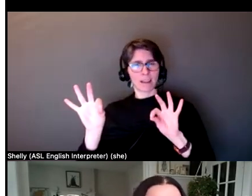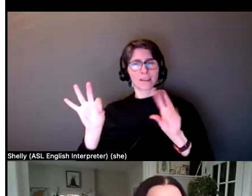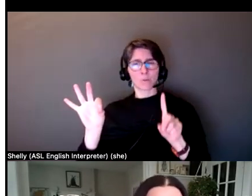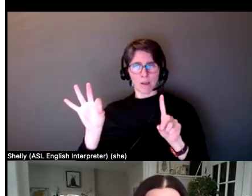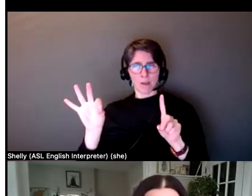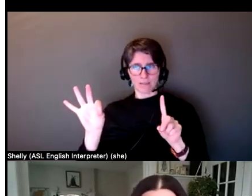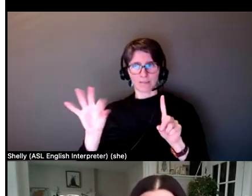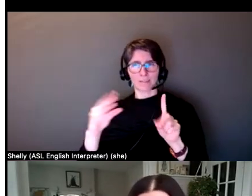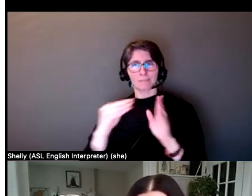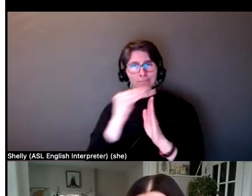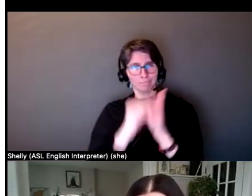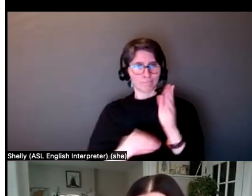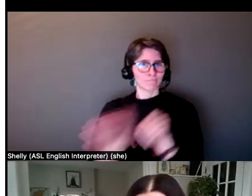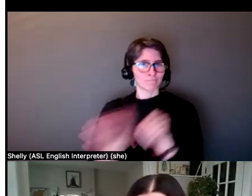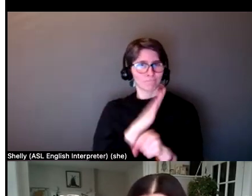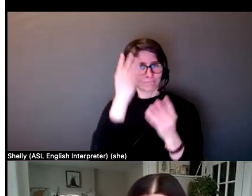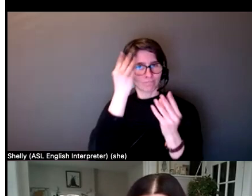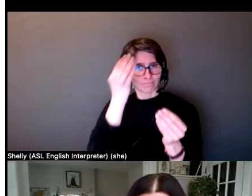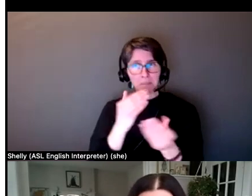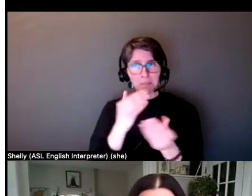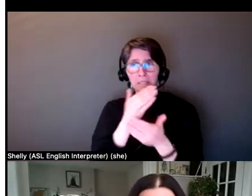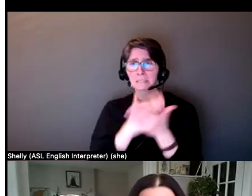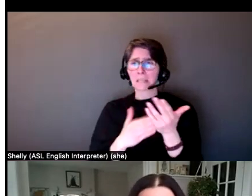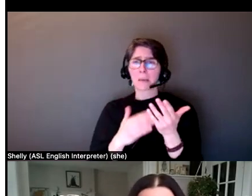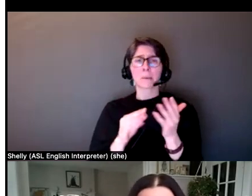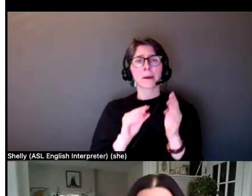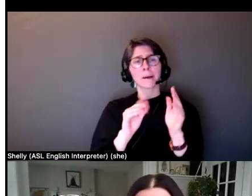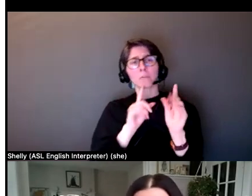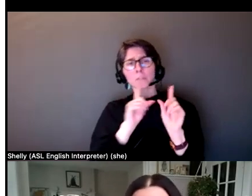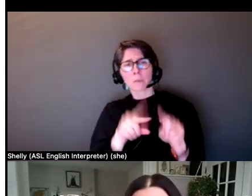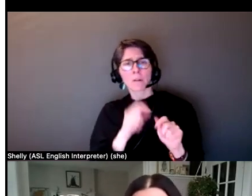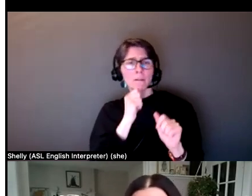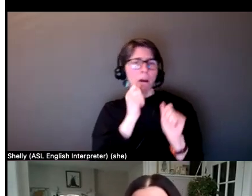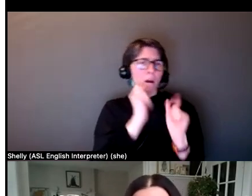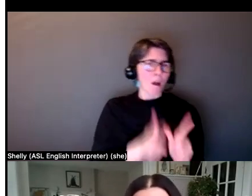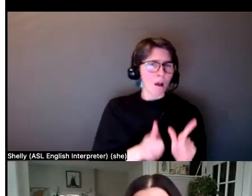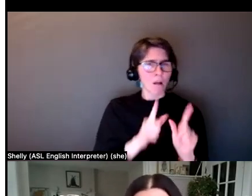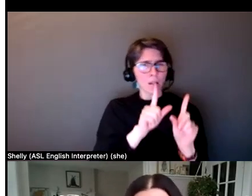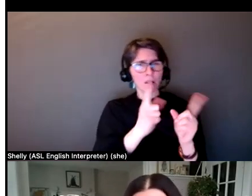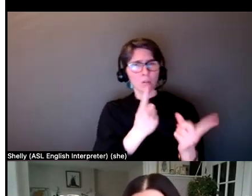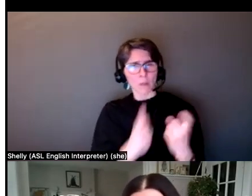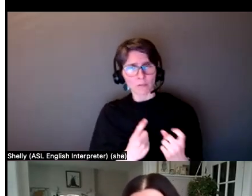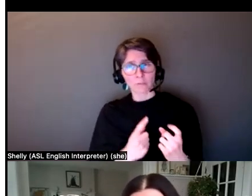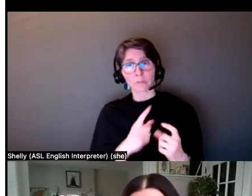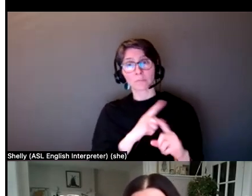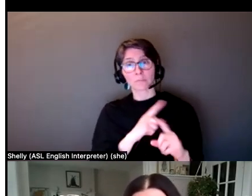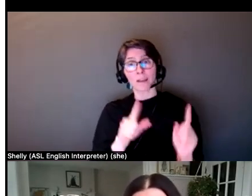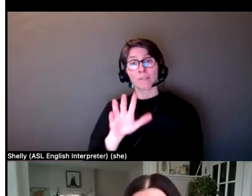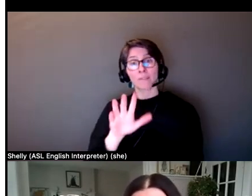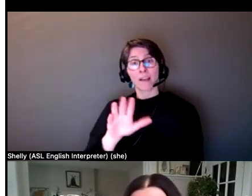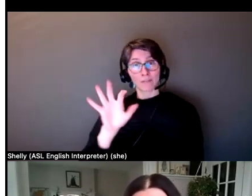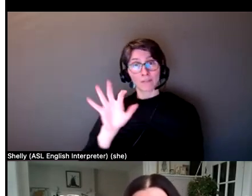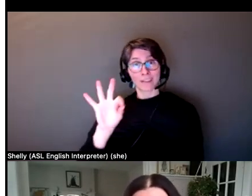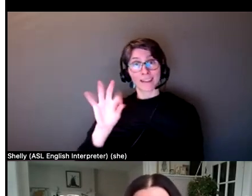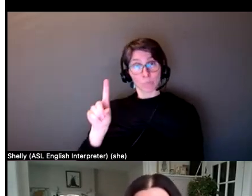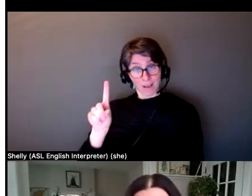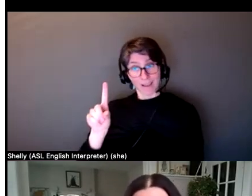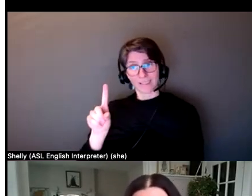or only answered the demographic sections, but the 591 was still more than double than